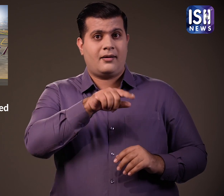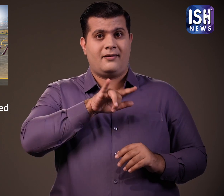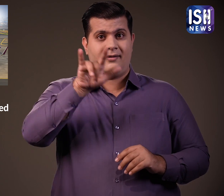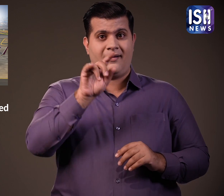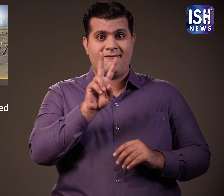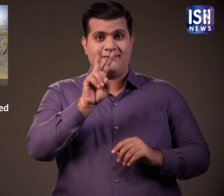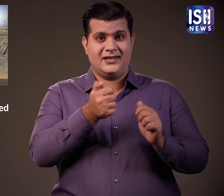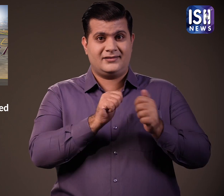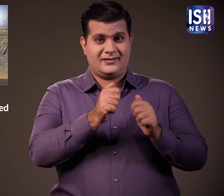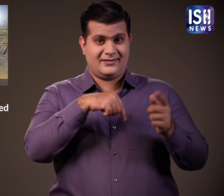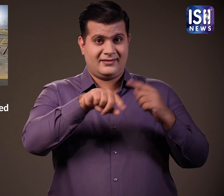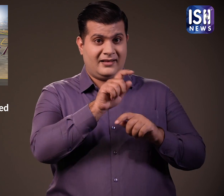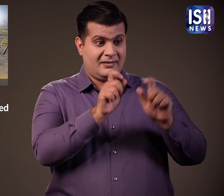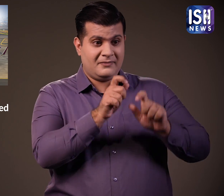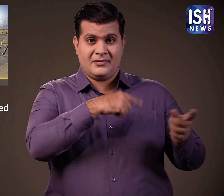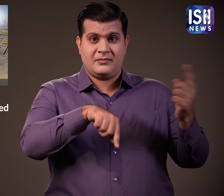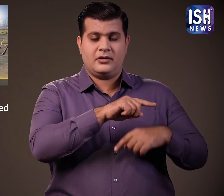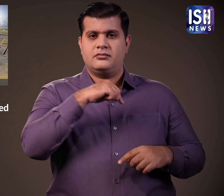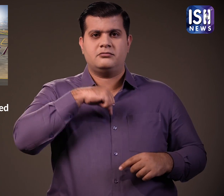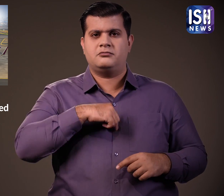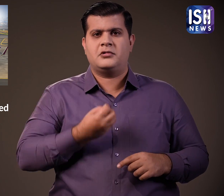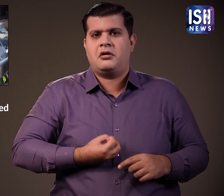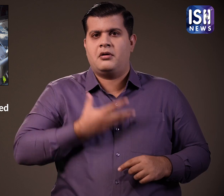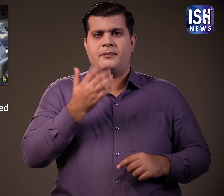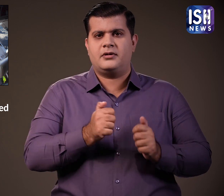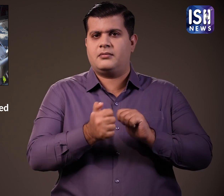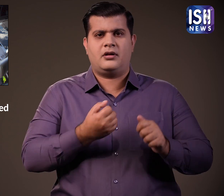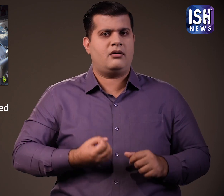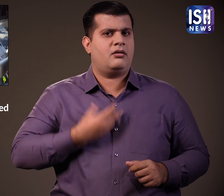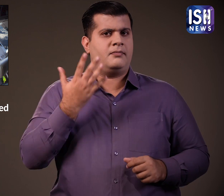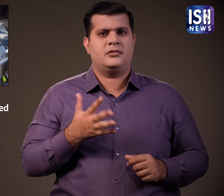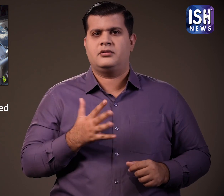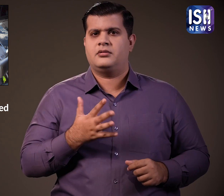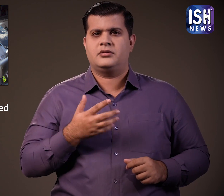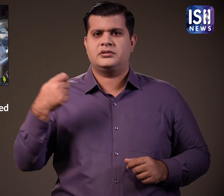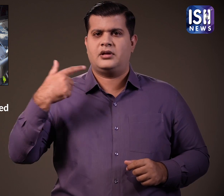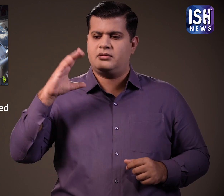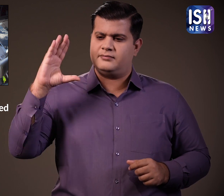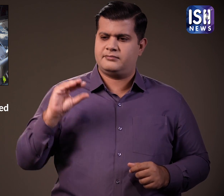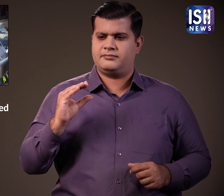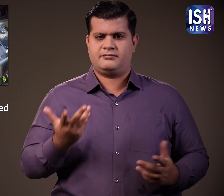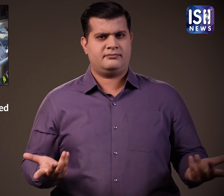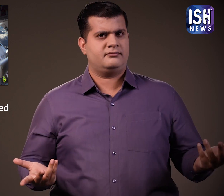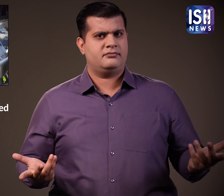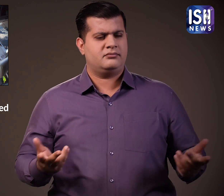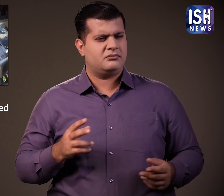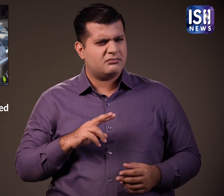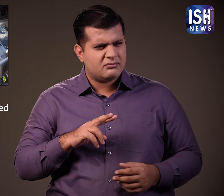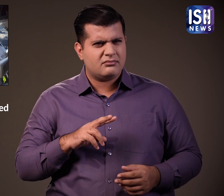The reason is Vistara's pilots are not satisfied with the low pay. What?